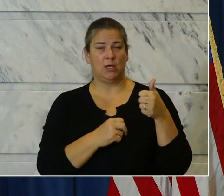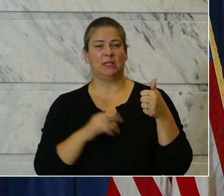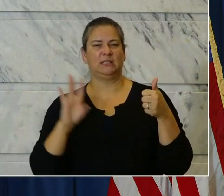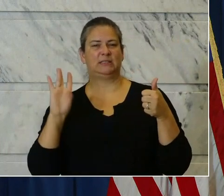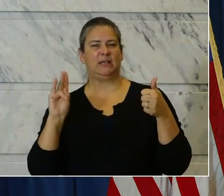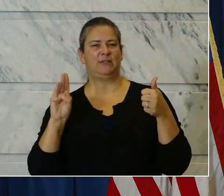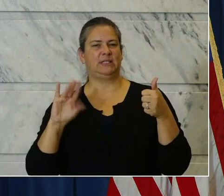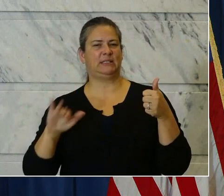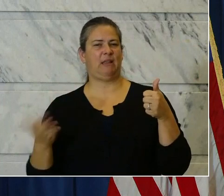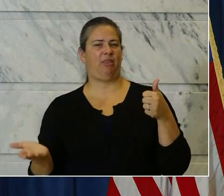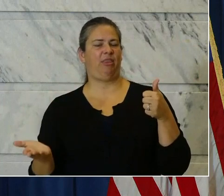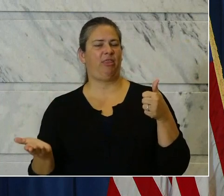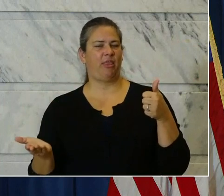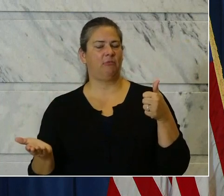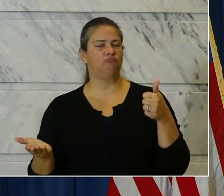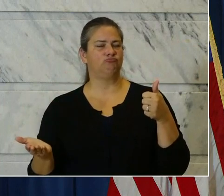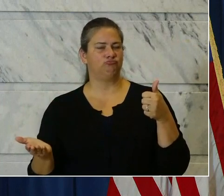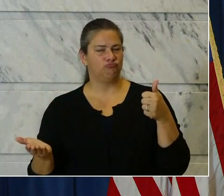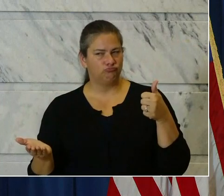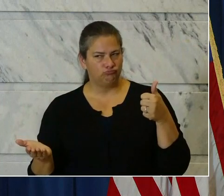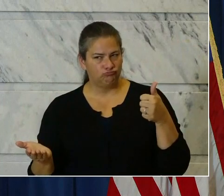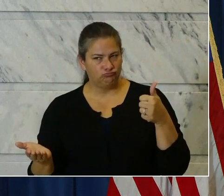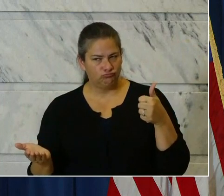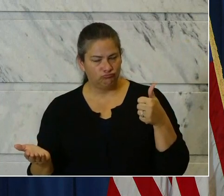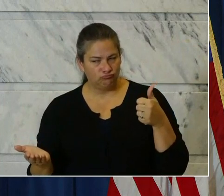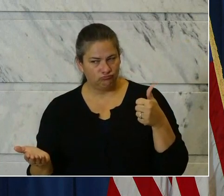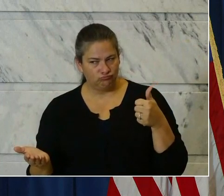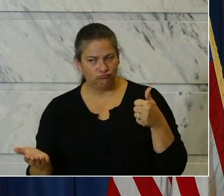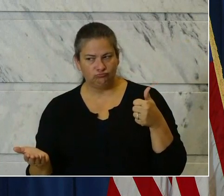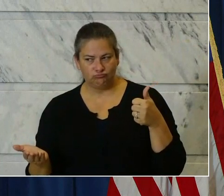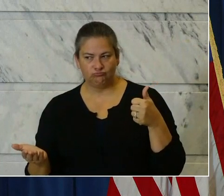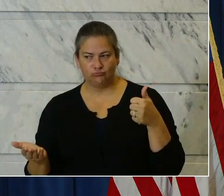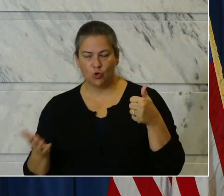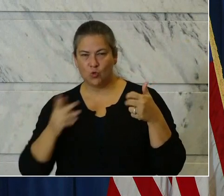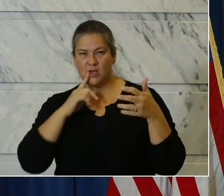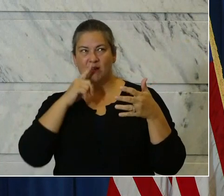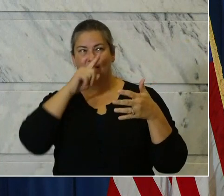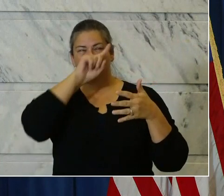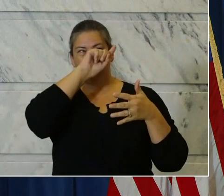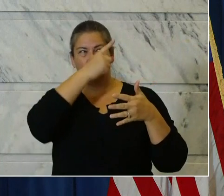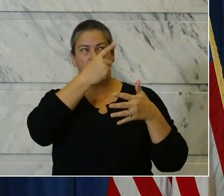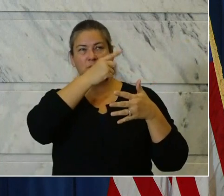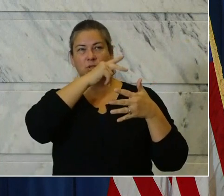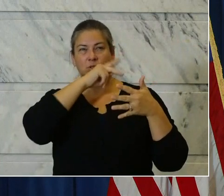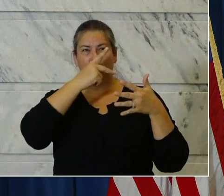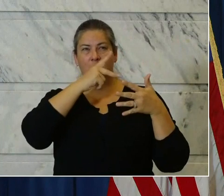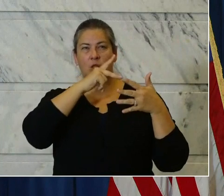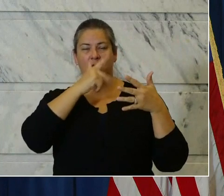BUT TODAY WERE SEVEN DEATHS. I